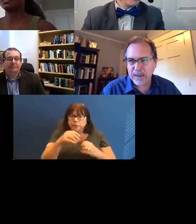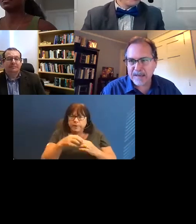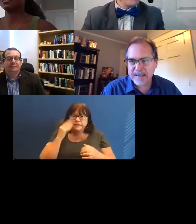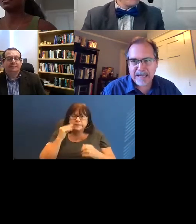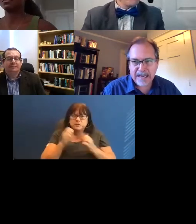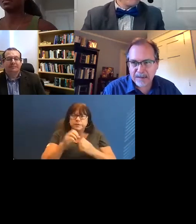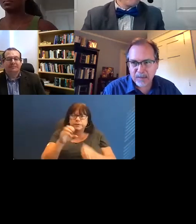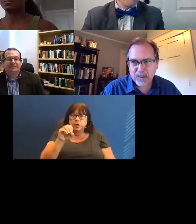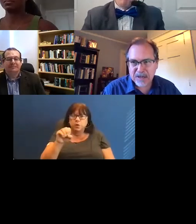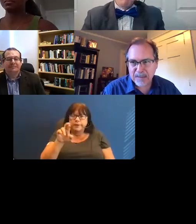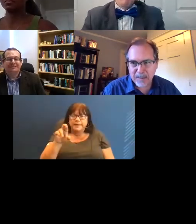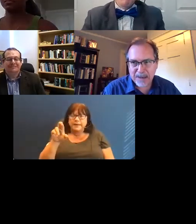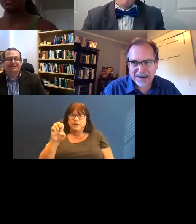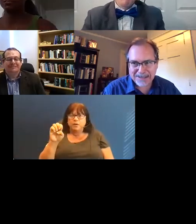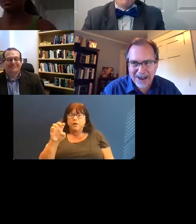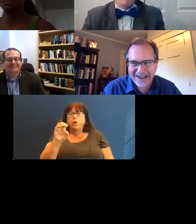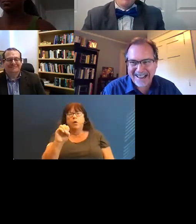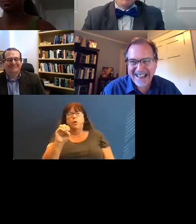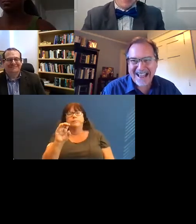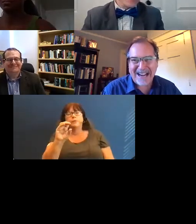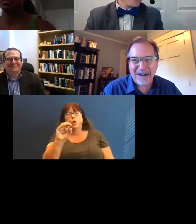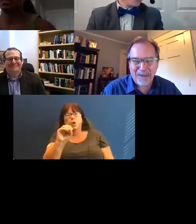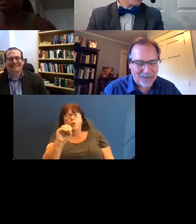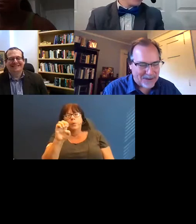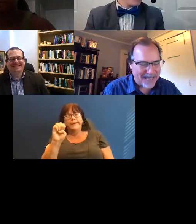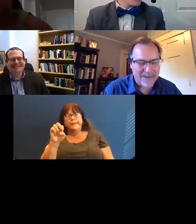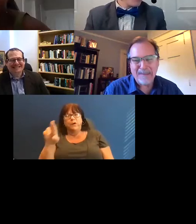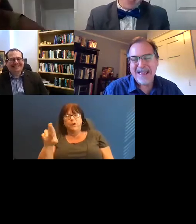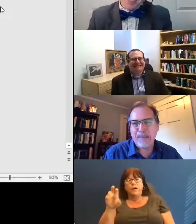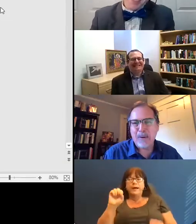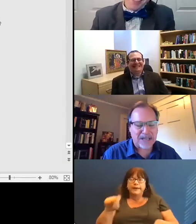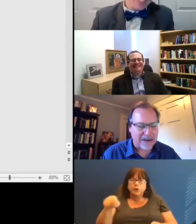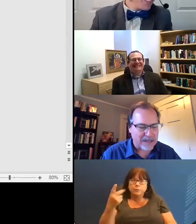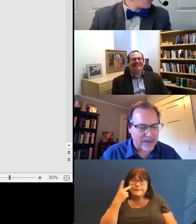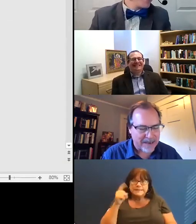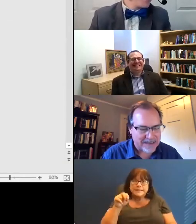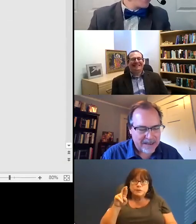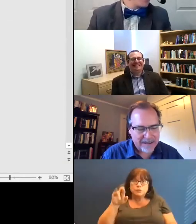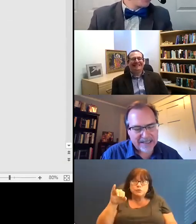only seeing Trish in my window here, so I think I won't use that. But I'm always curious because as